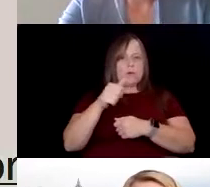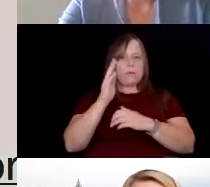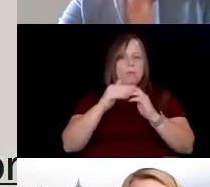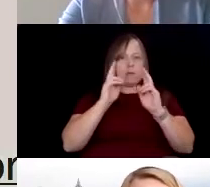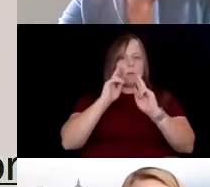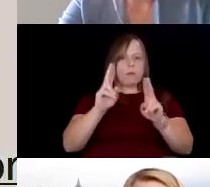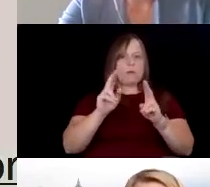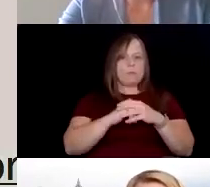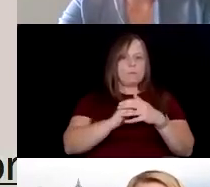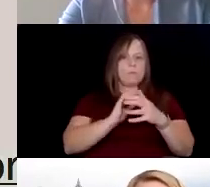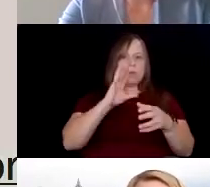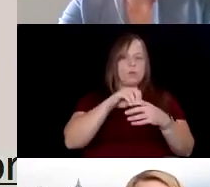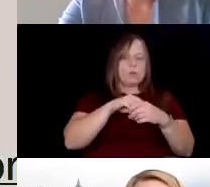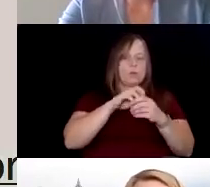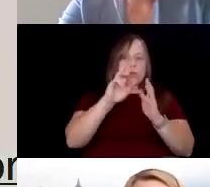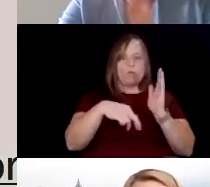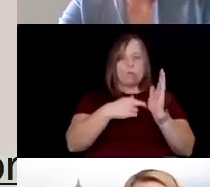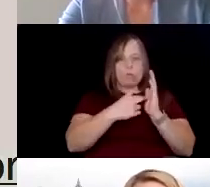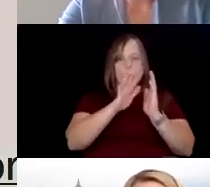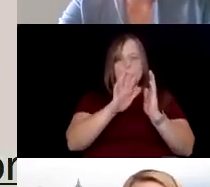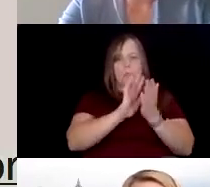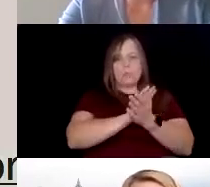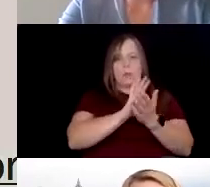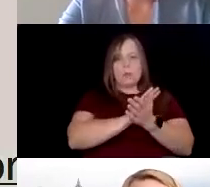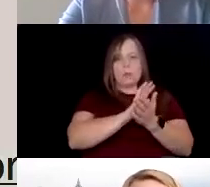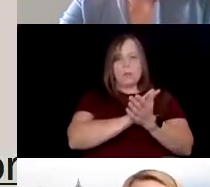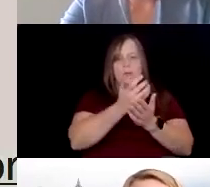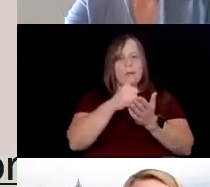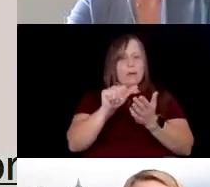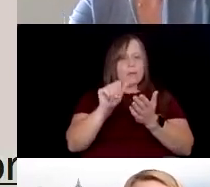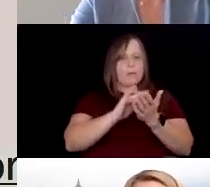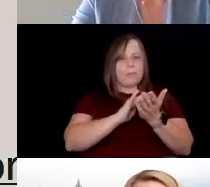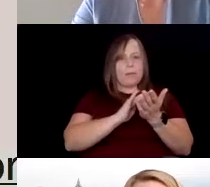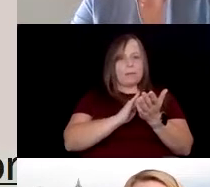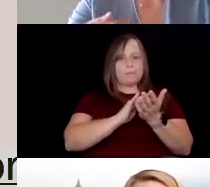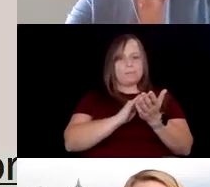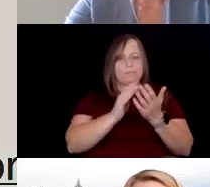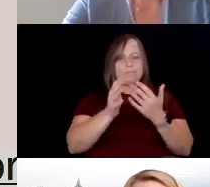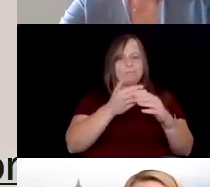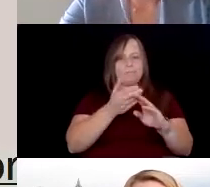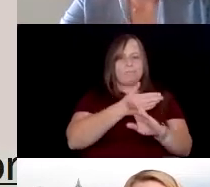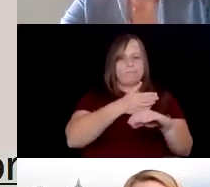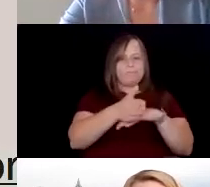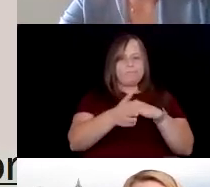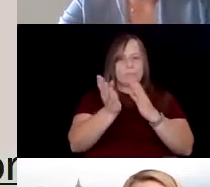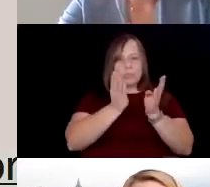You would include your relevant military records, any relevant medical records you have, both from during your service and after.